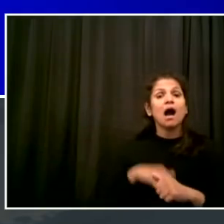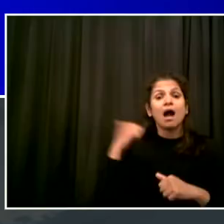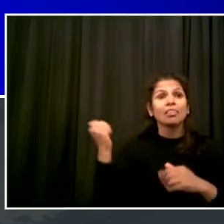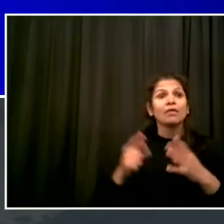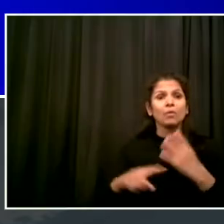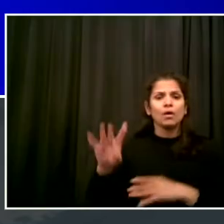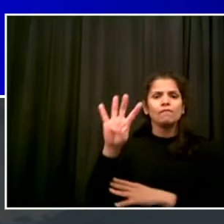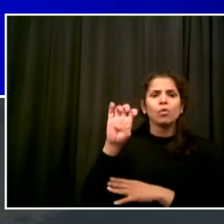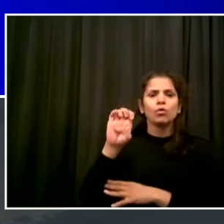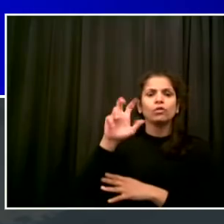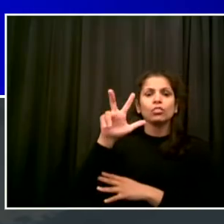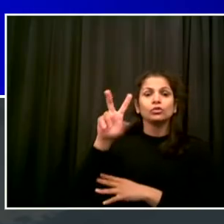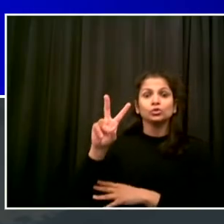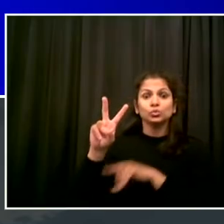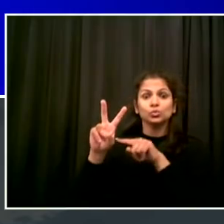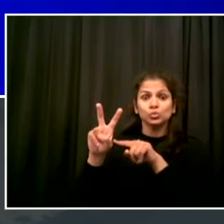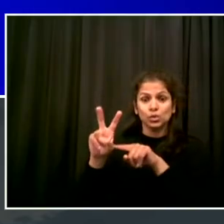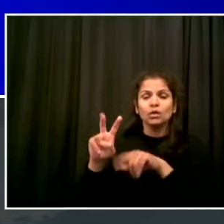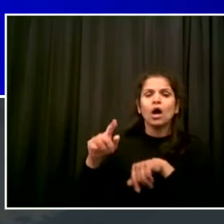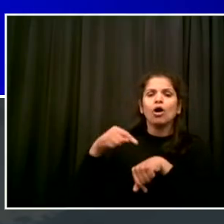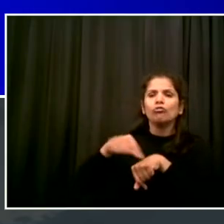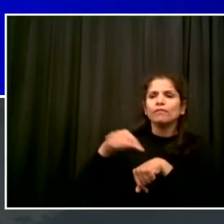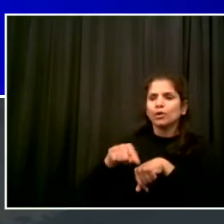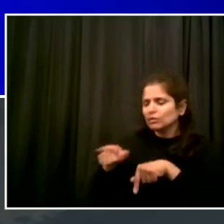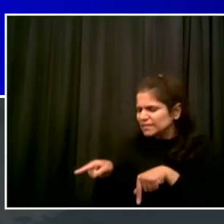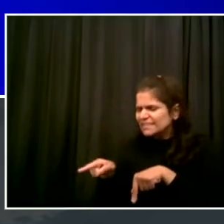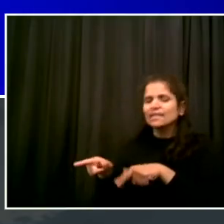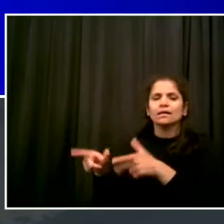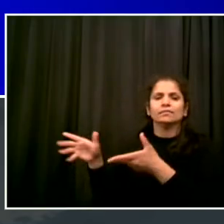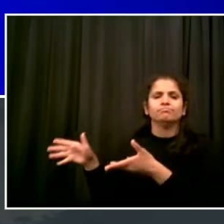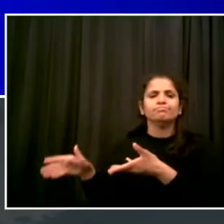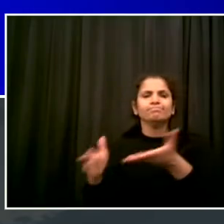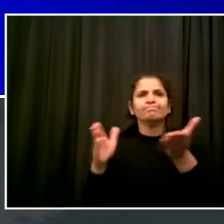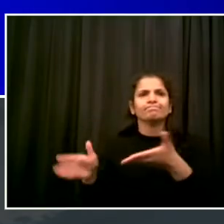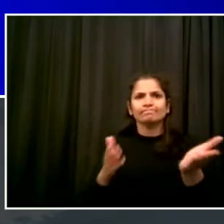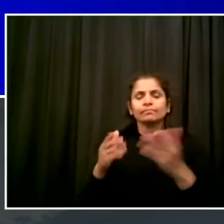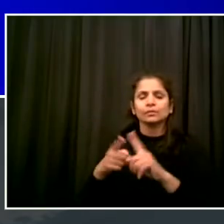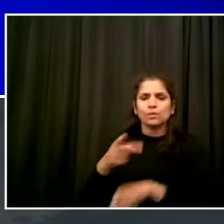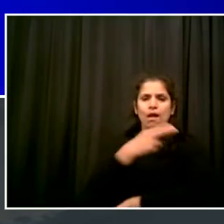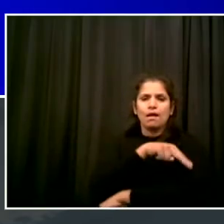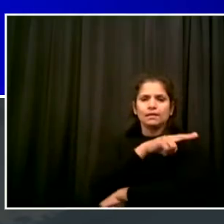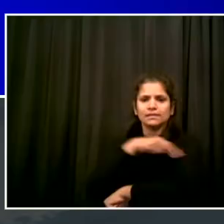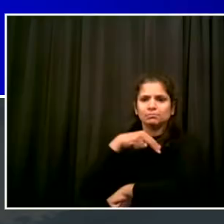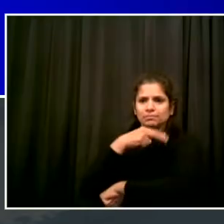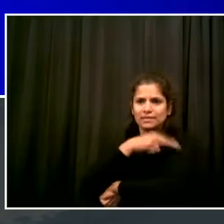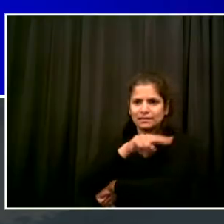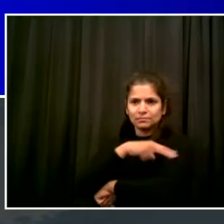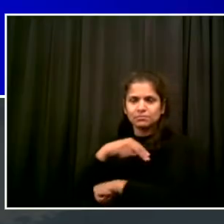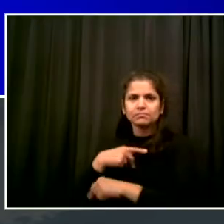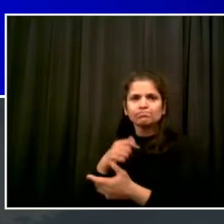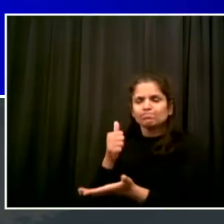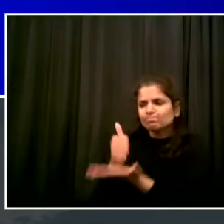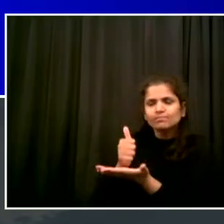ANOTHER 324 EXCEPTED